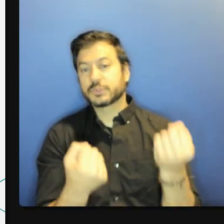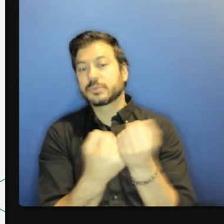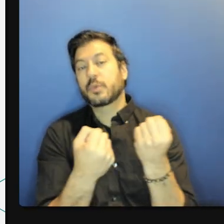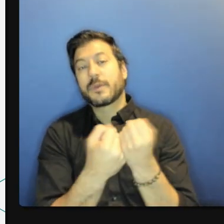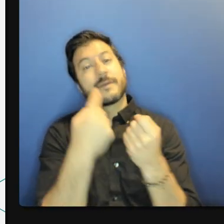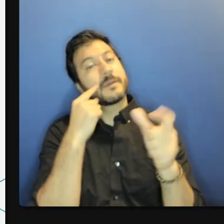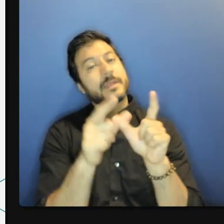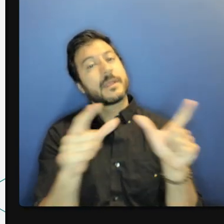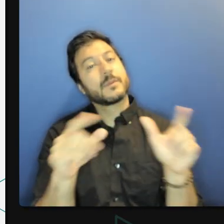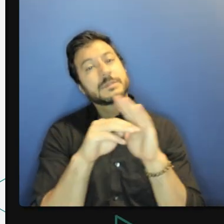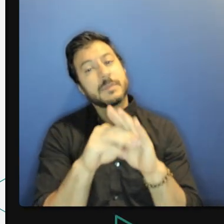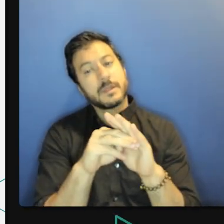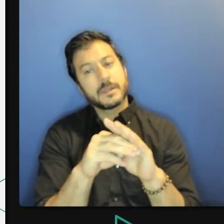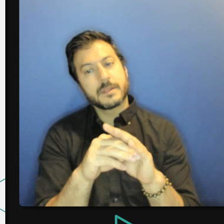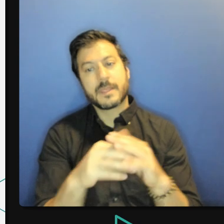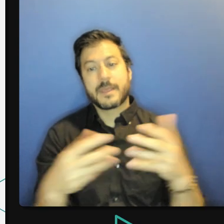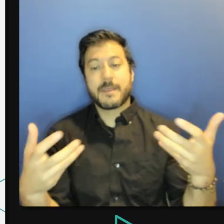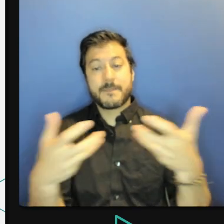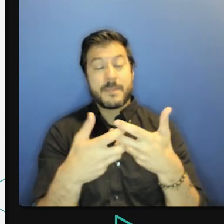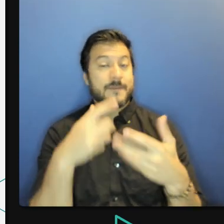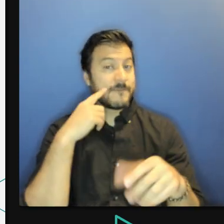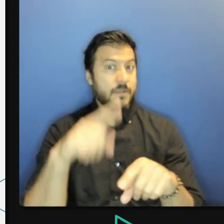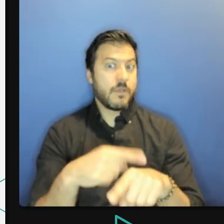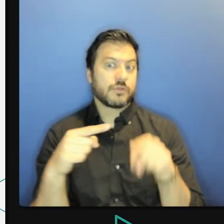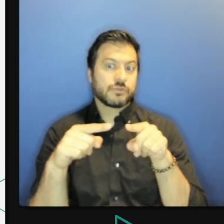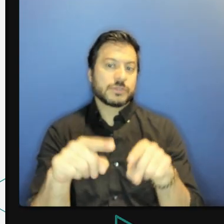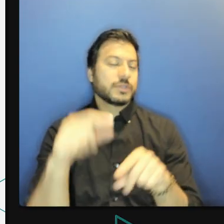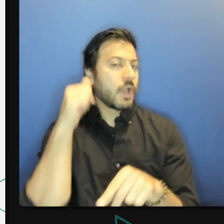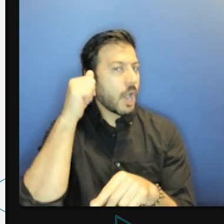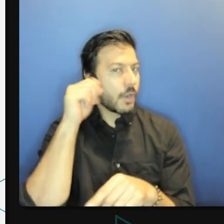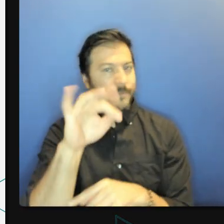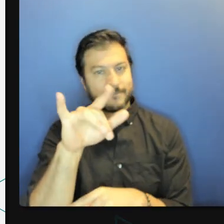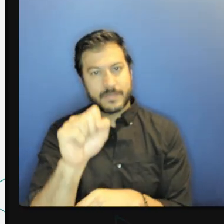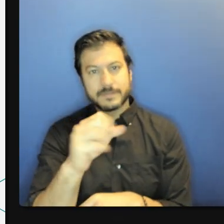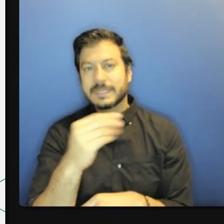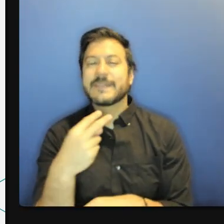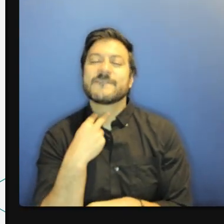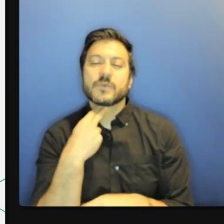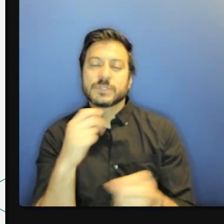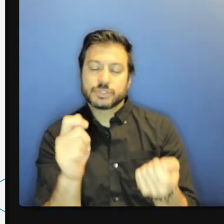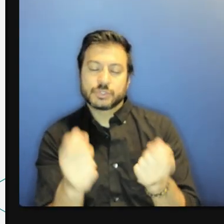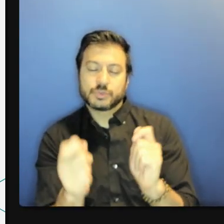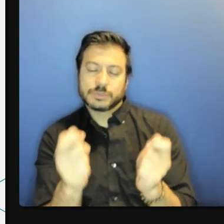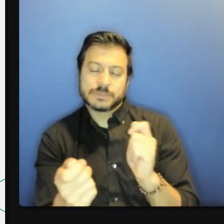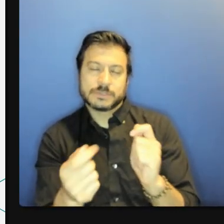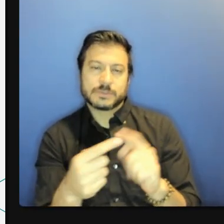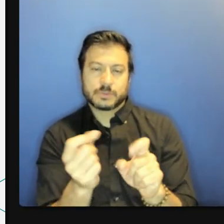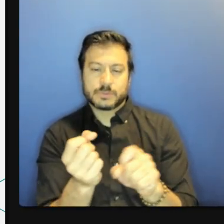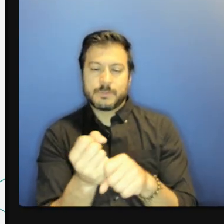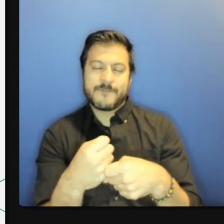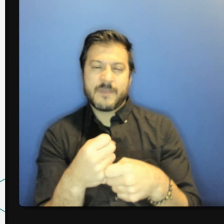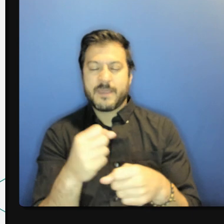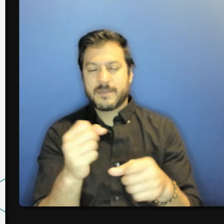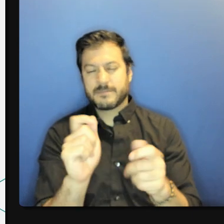Support for language models, compatibility for long duration audio files, and voice tuning ability to modify parameters.